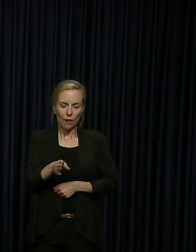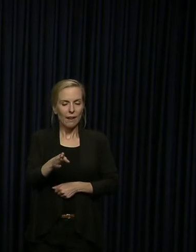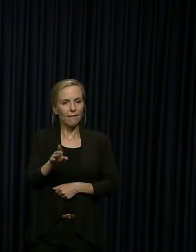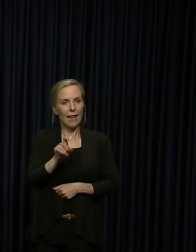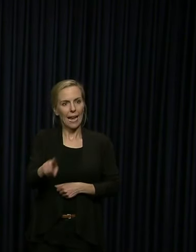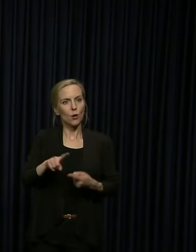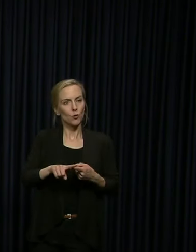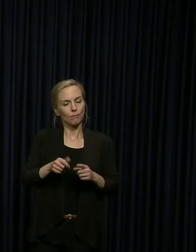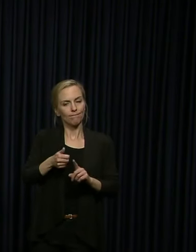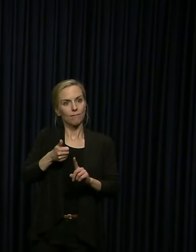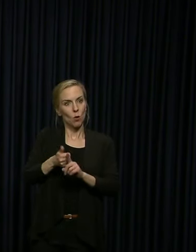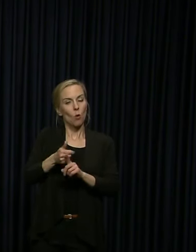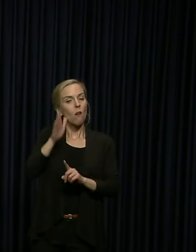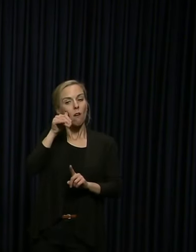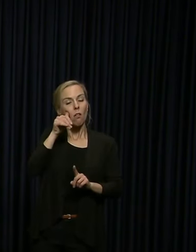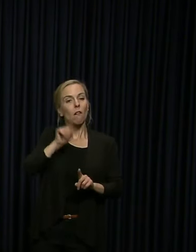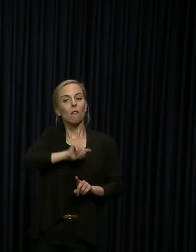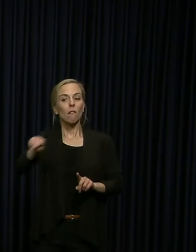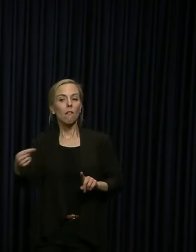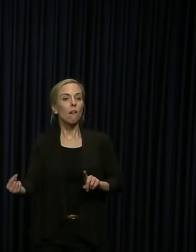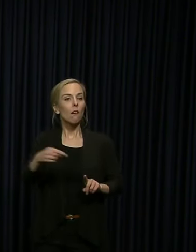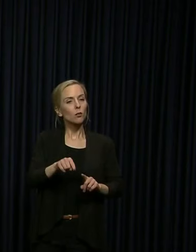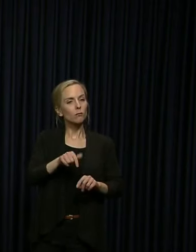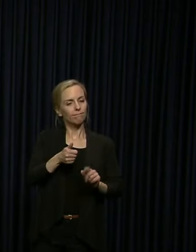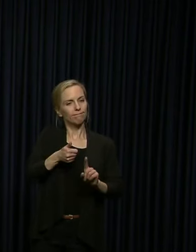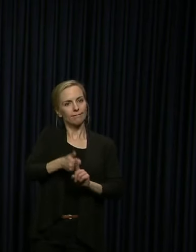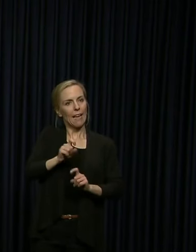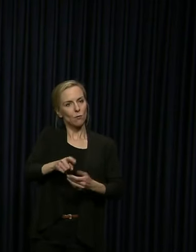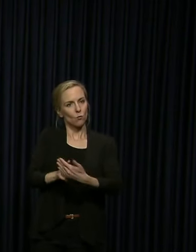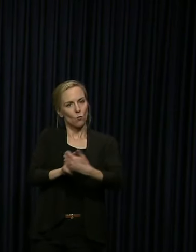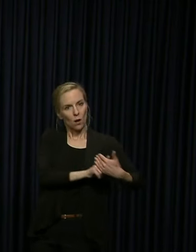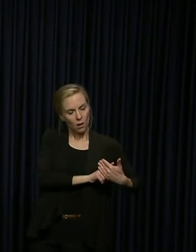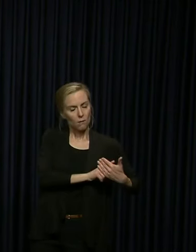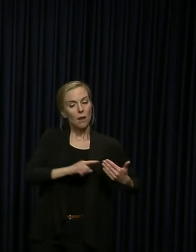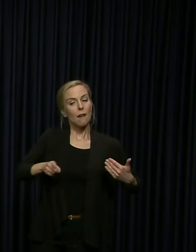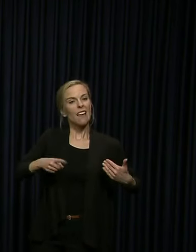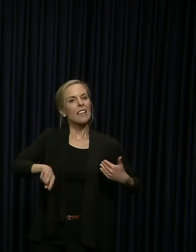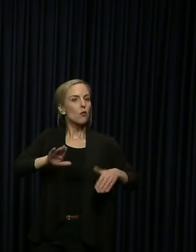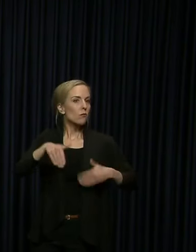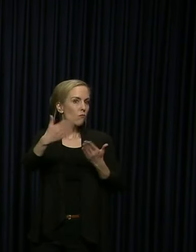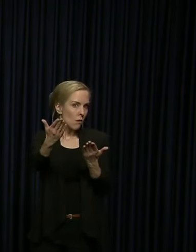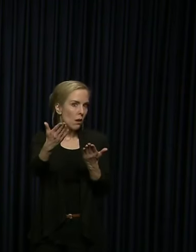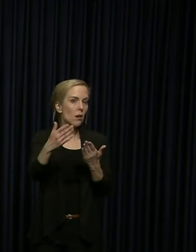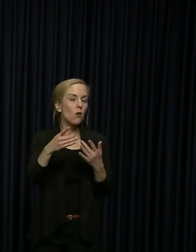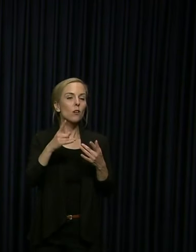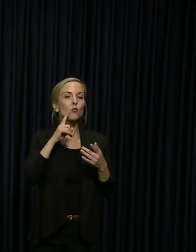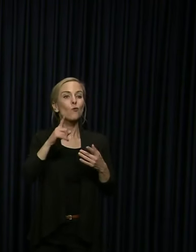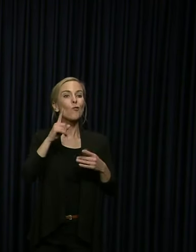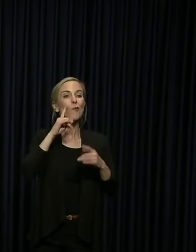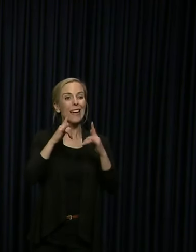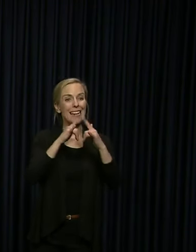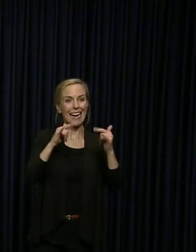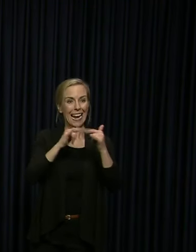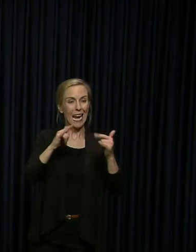ABOUT WHAT THEY'RE DOING AND THEIR EQUIPMENT RIGHT THERE TO HELP AND TO PROTECT THAT PERSON. THANK YOU.